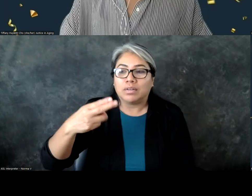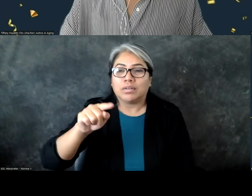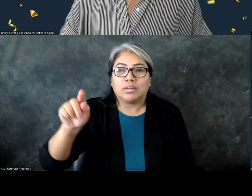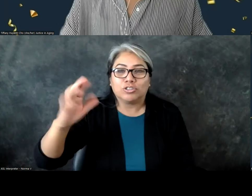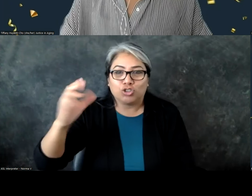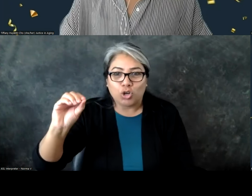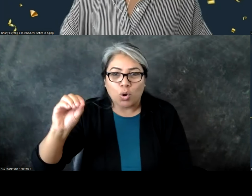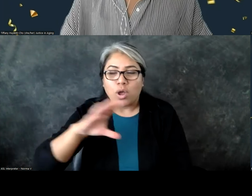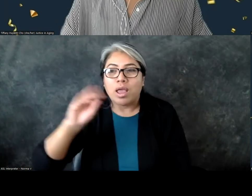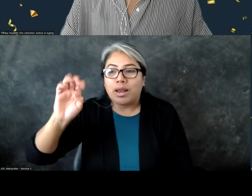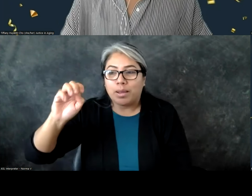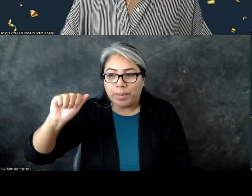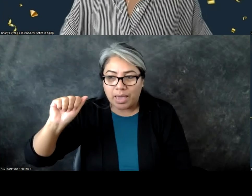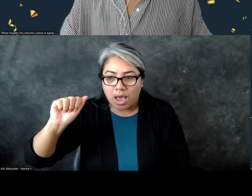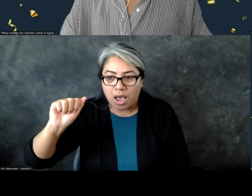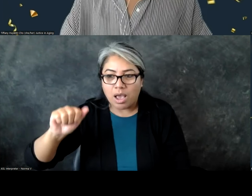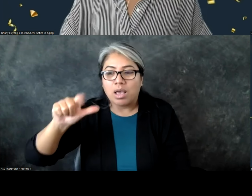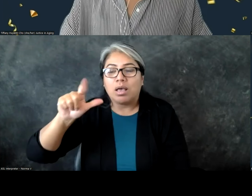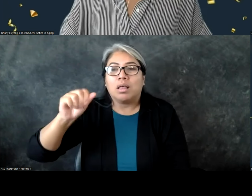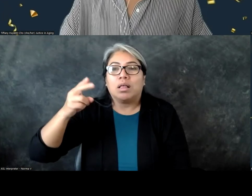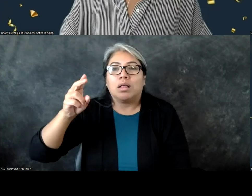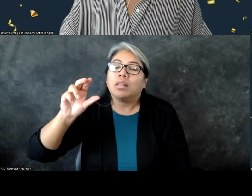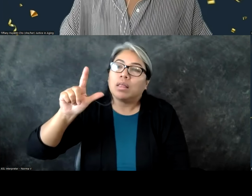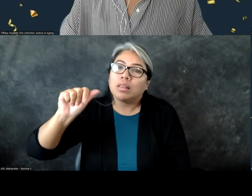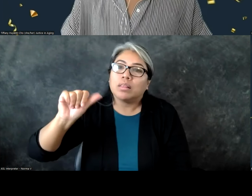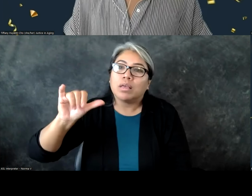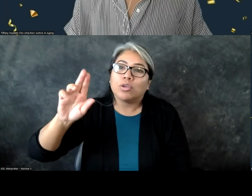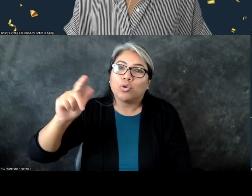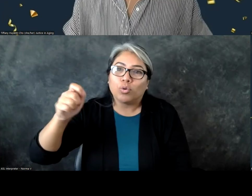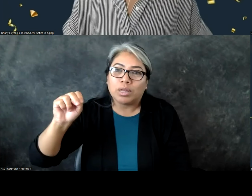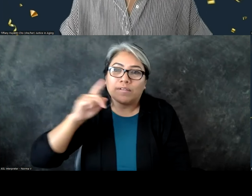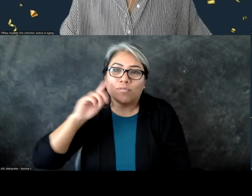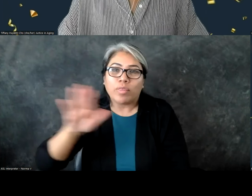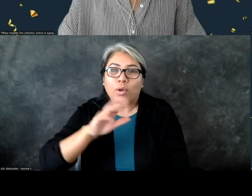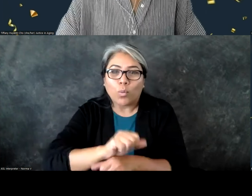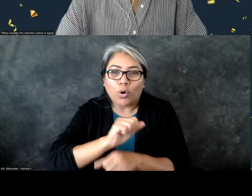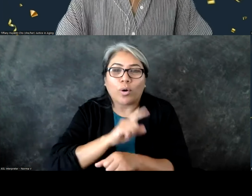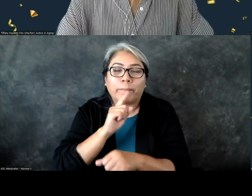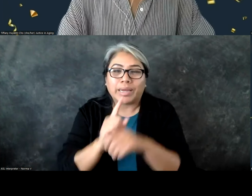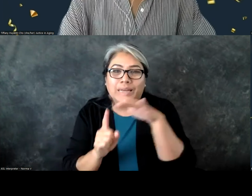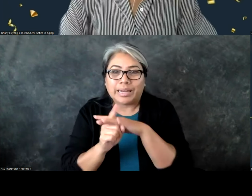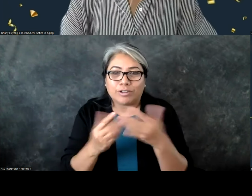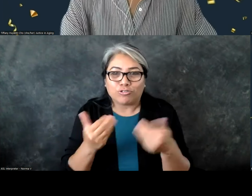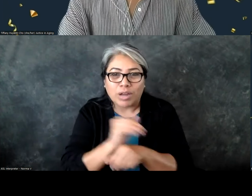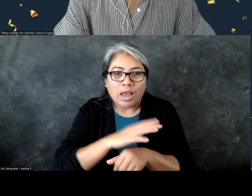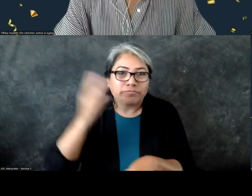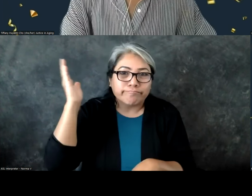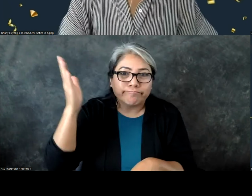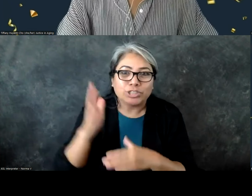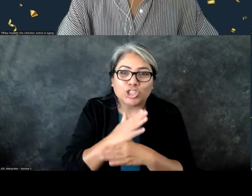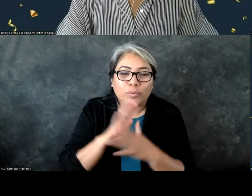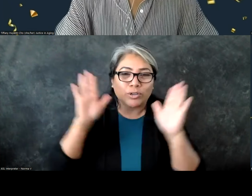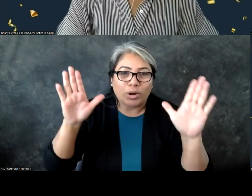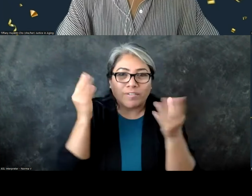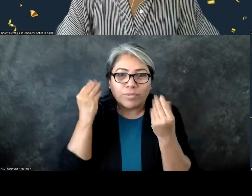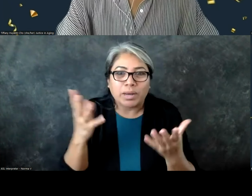want to thank Tiffany Huyenh- Cho from justice in aging, and Bea Layugan from CANHR for all of their work, for being here